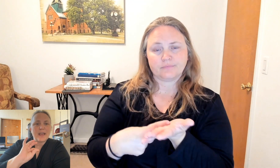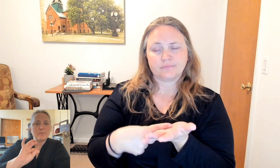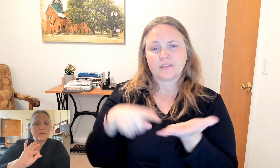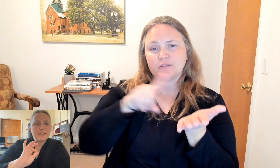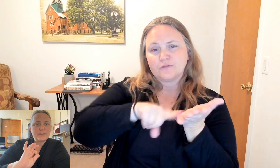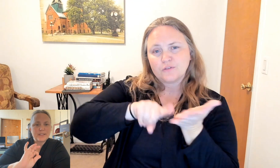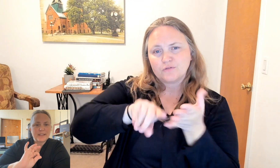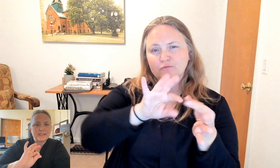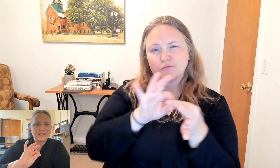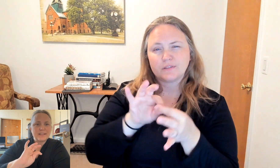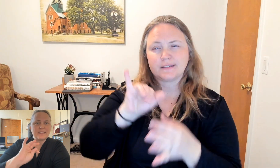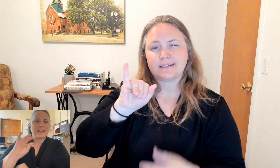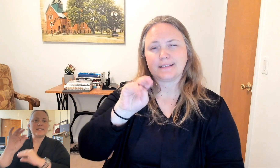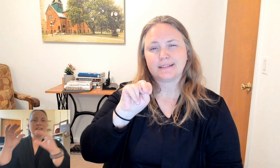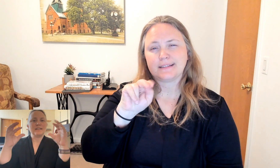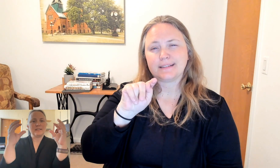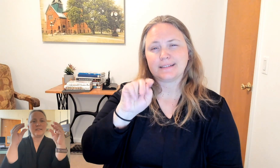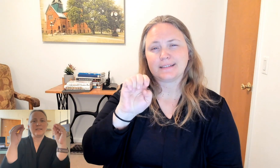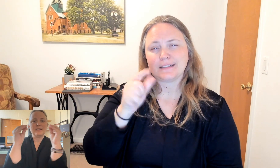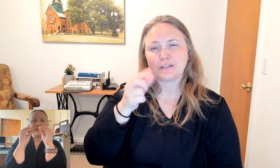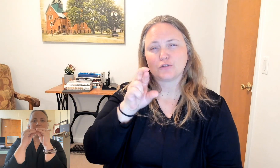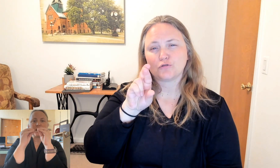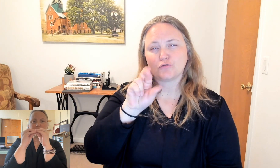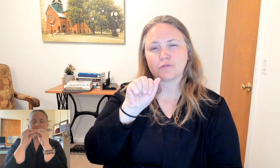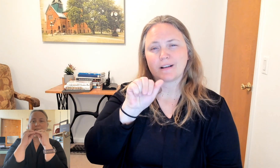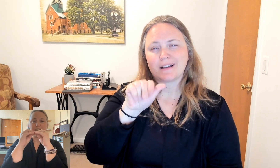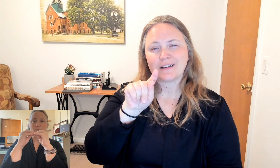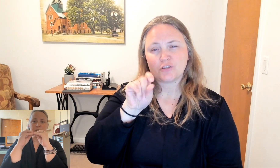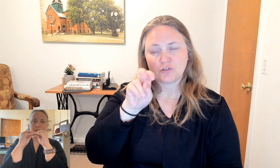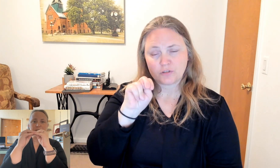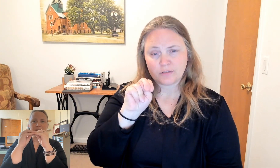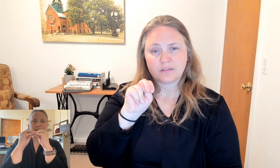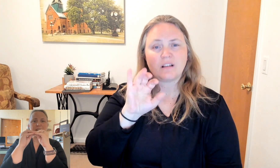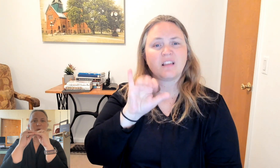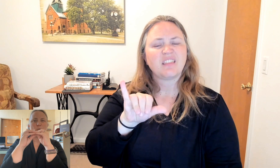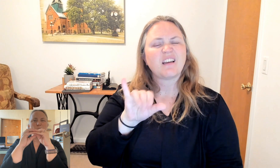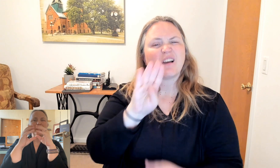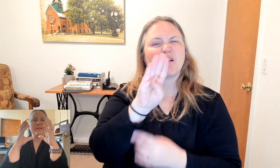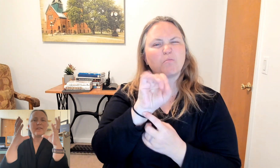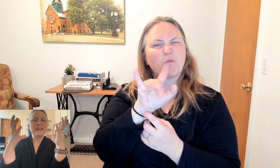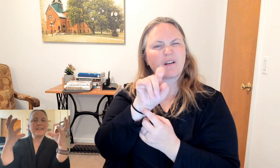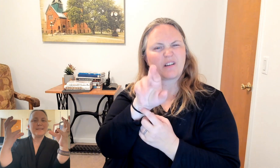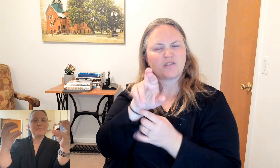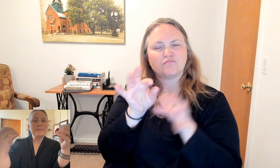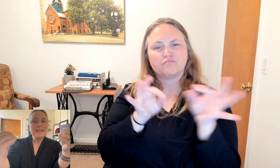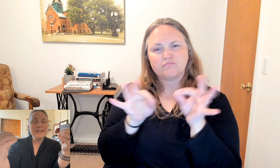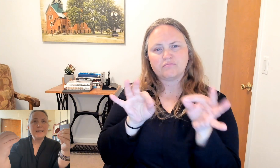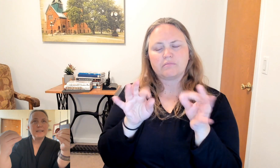And Boyer says that integration asks questions like, what do the findings mean?